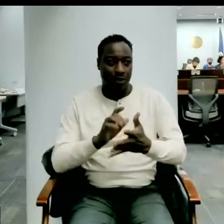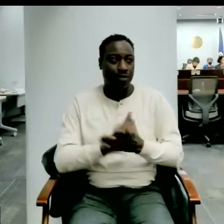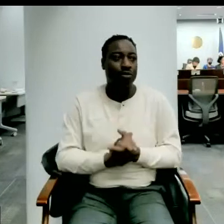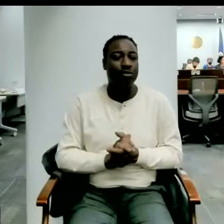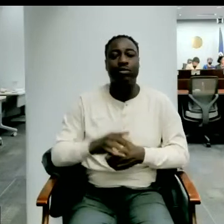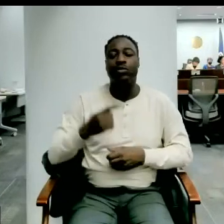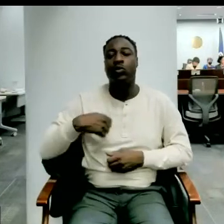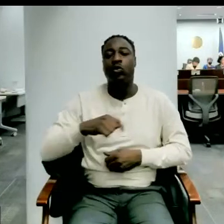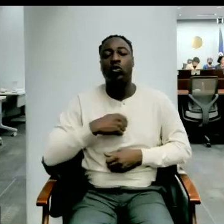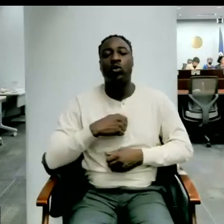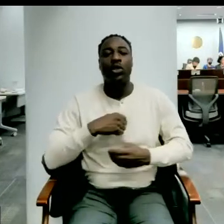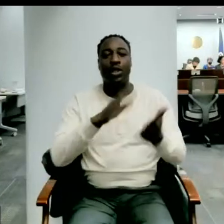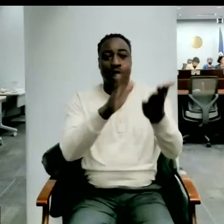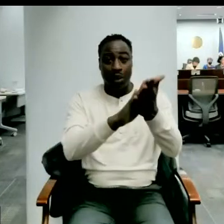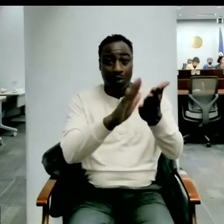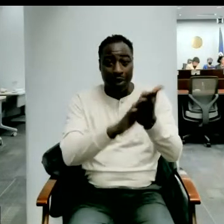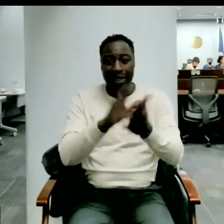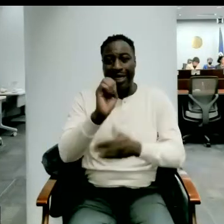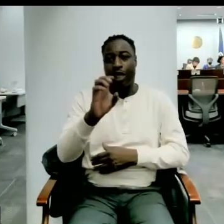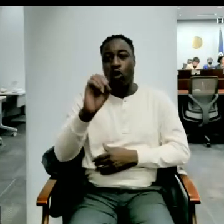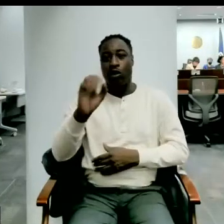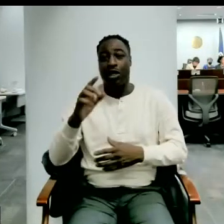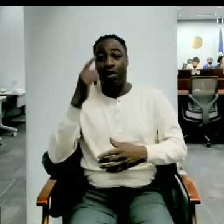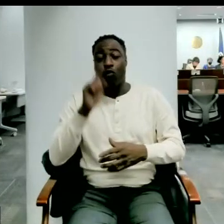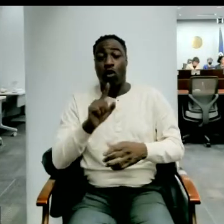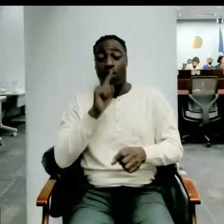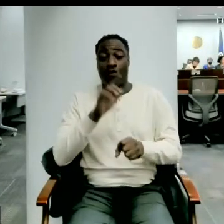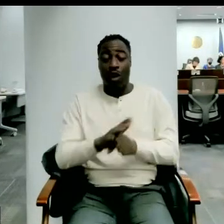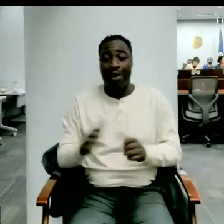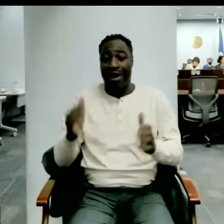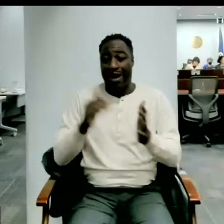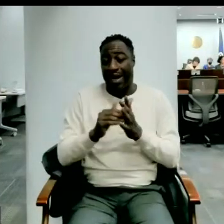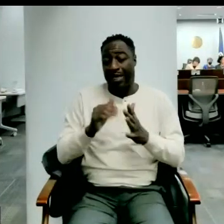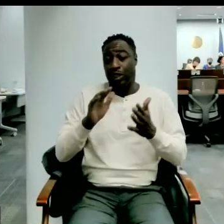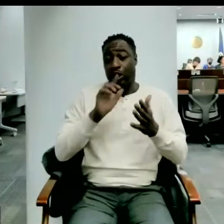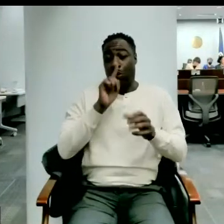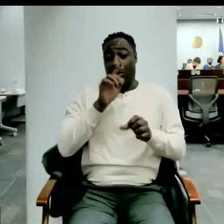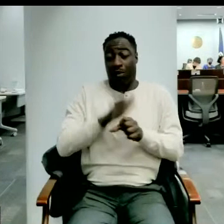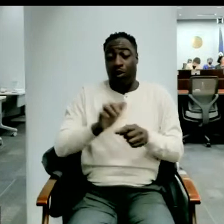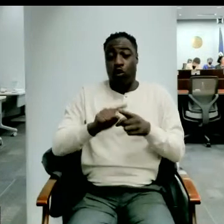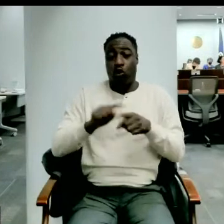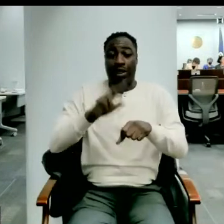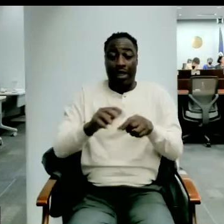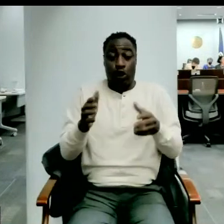We commend the EEOC for reaffirming its commitment to a nationwide strategic and